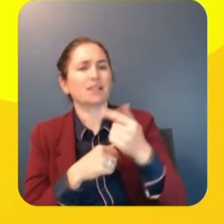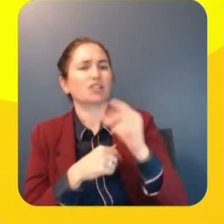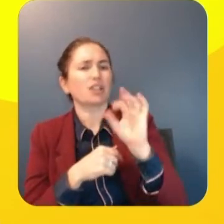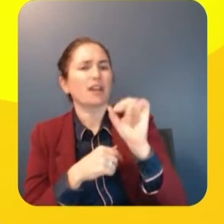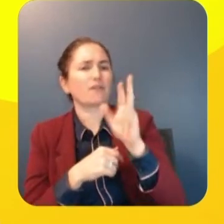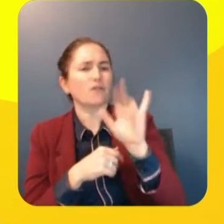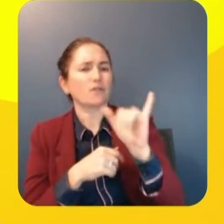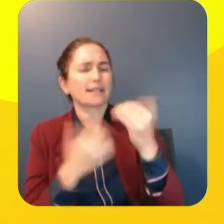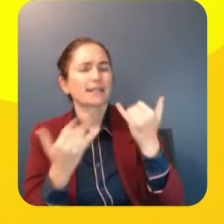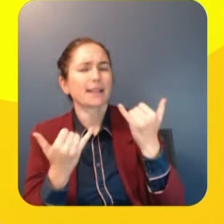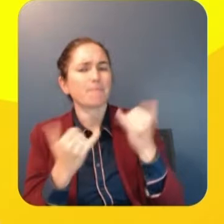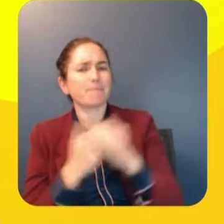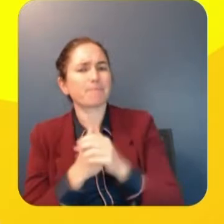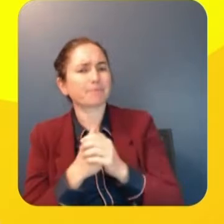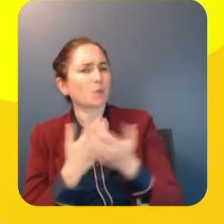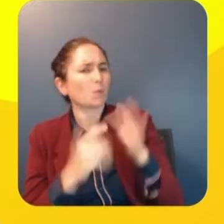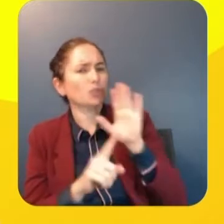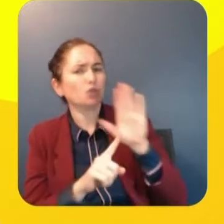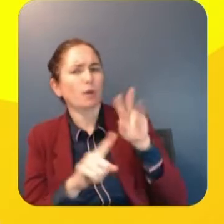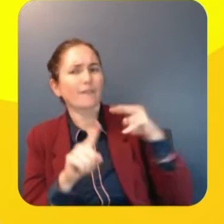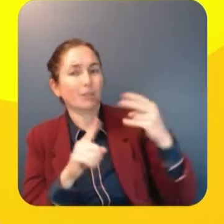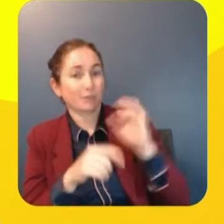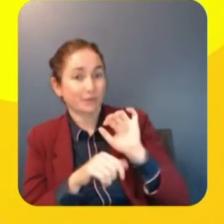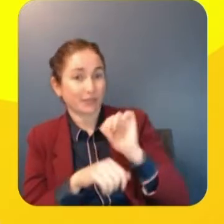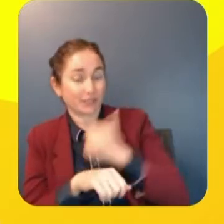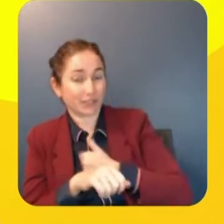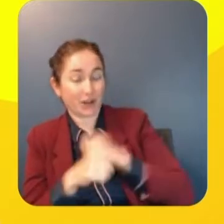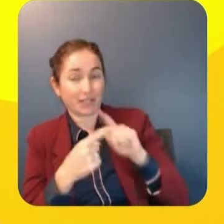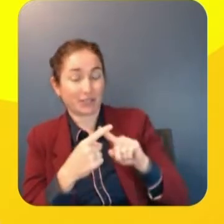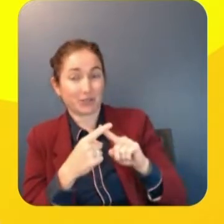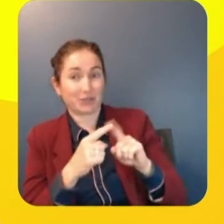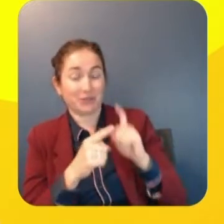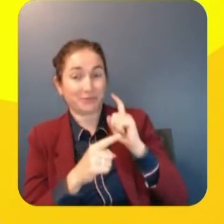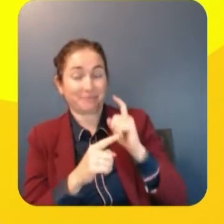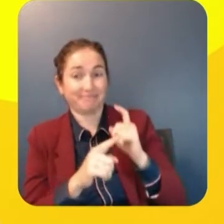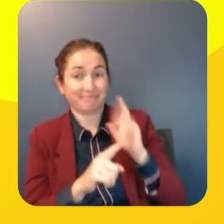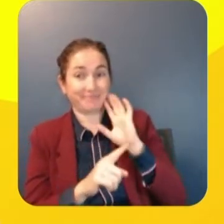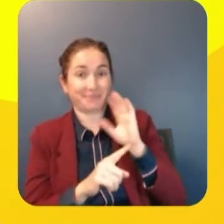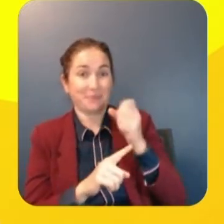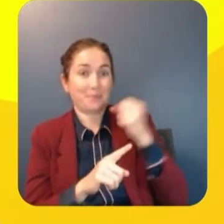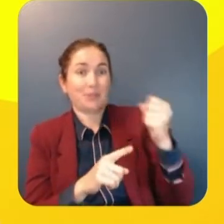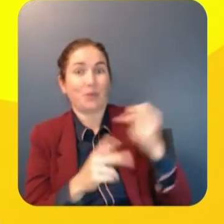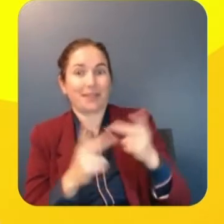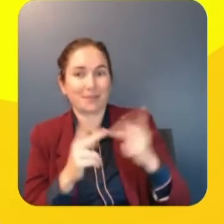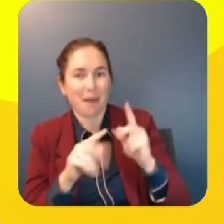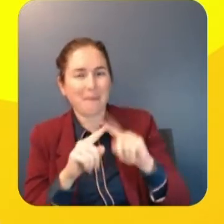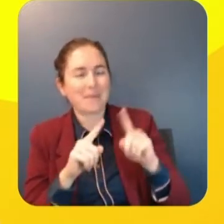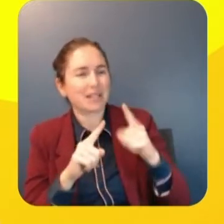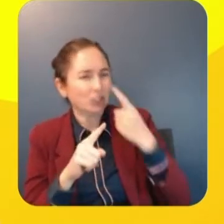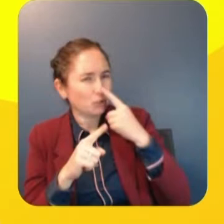So, what's your view? I'm sorry to put you on the spot. Perhaps you can share an example of how you've demonstrated or witnessed best practices